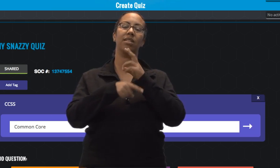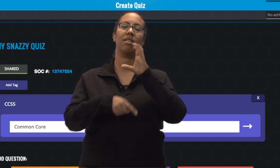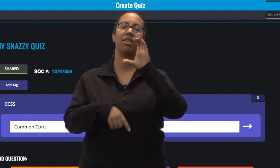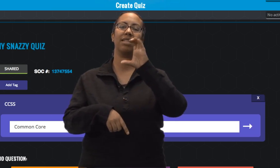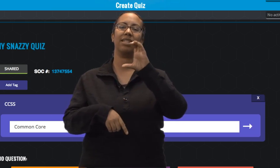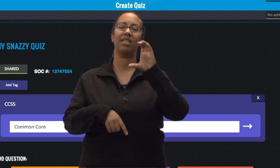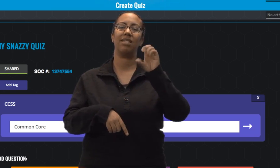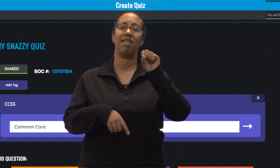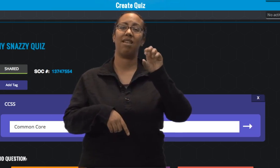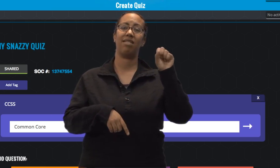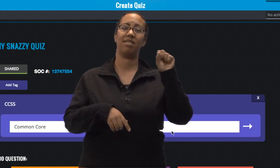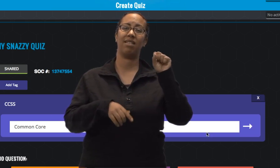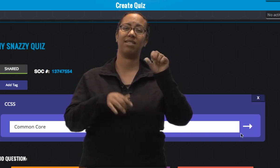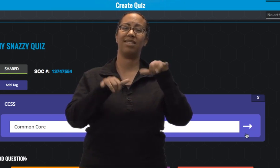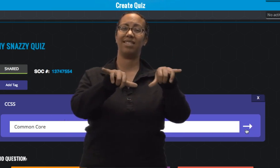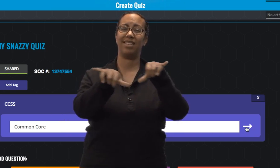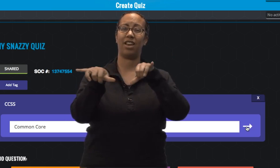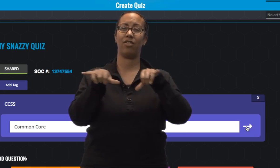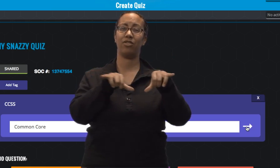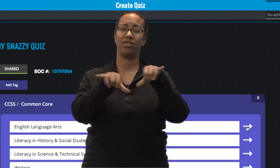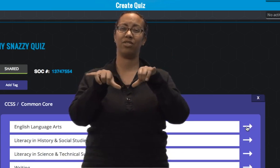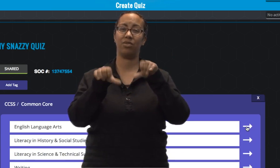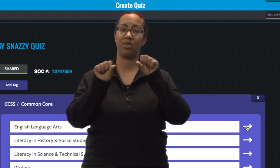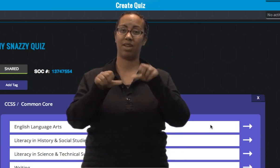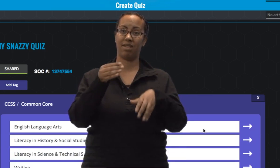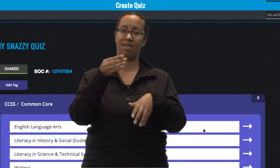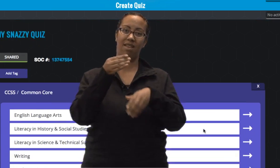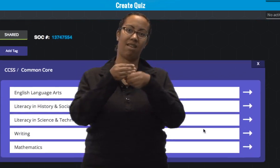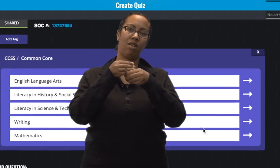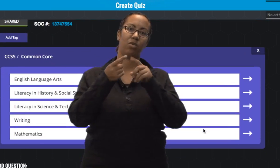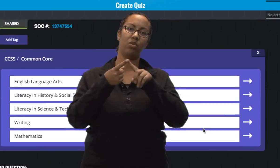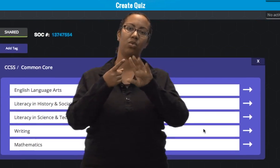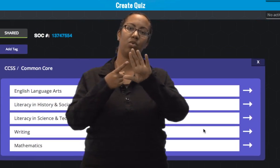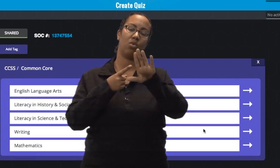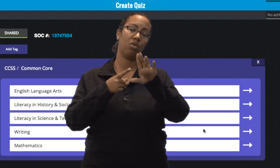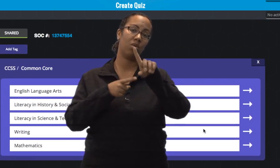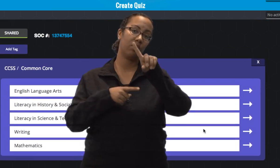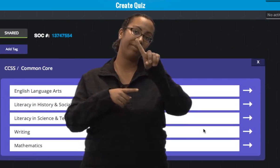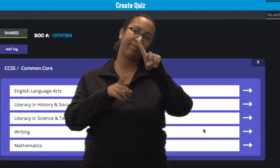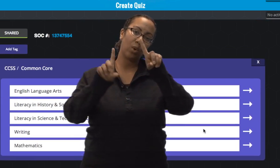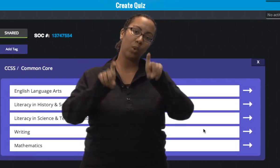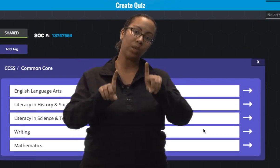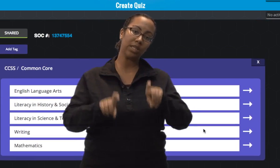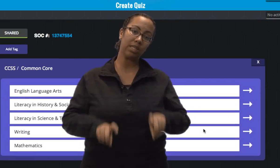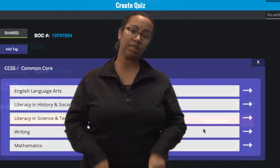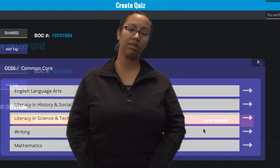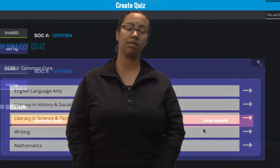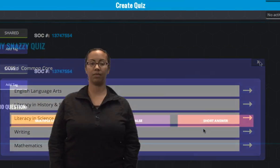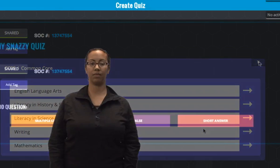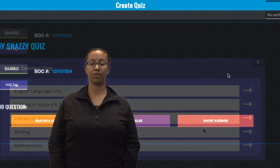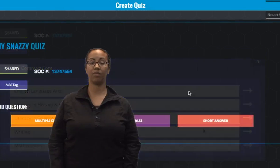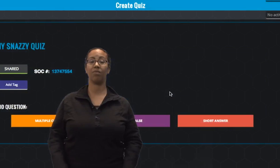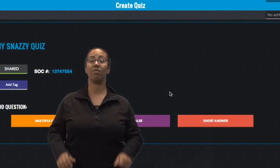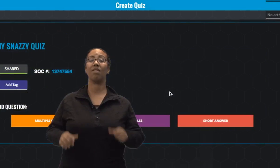The tag is useful in CCSS, Common Core Standards, and you can add those to your quizzes.